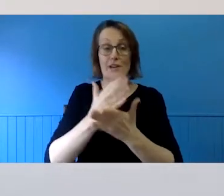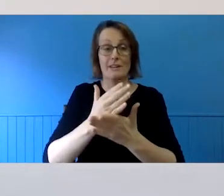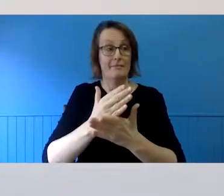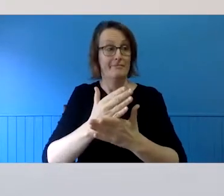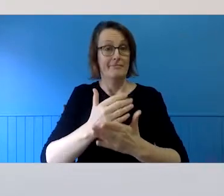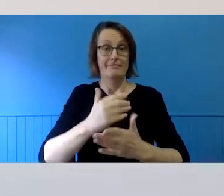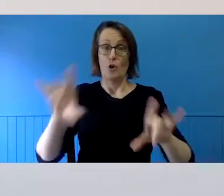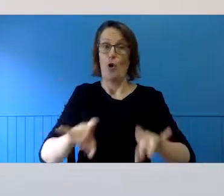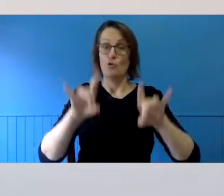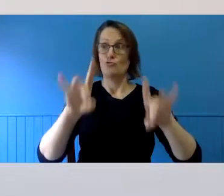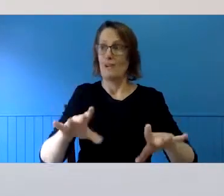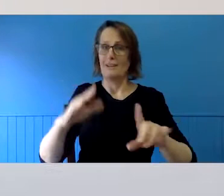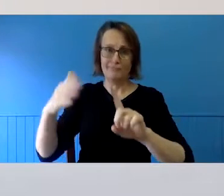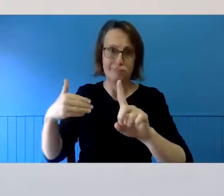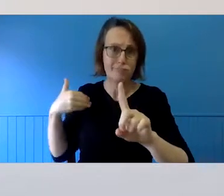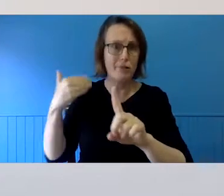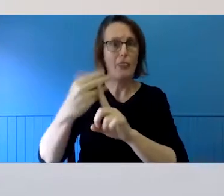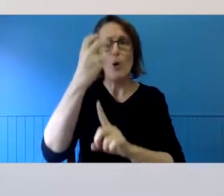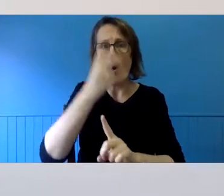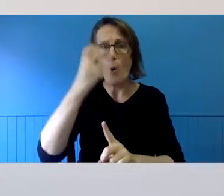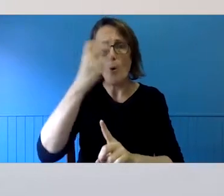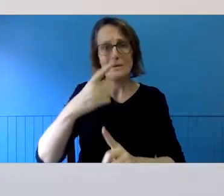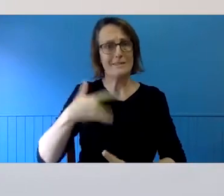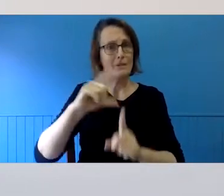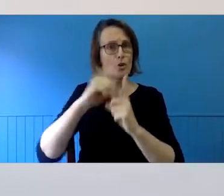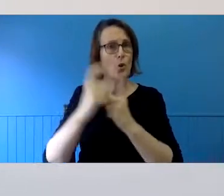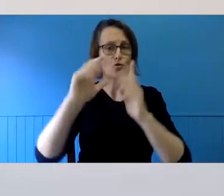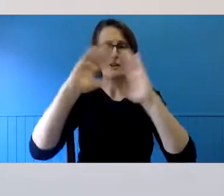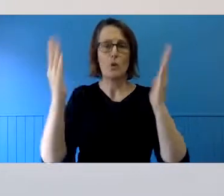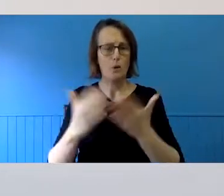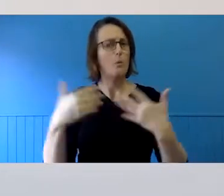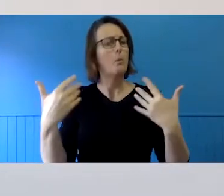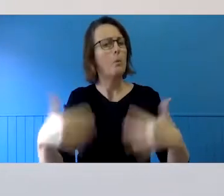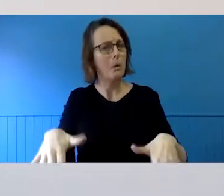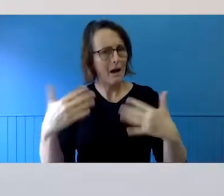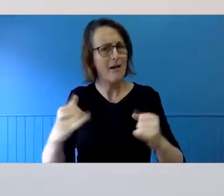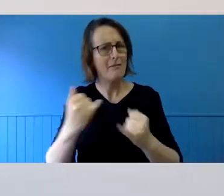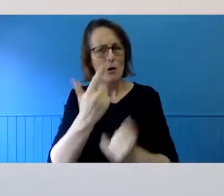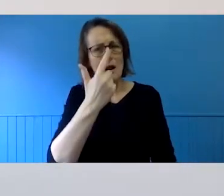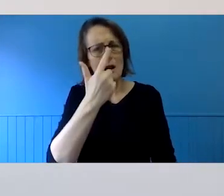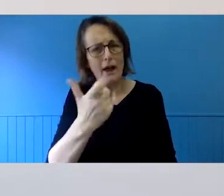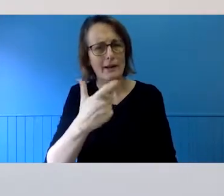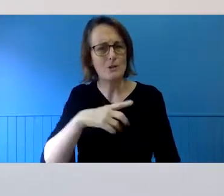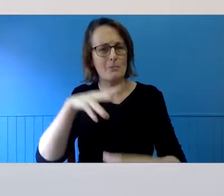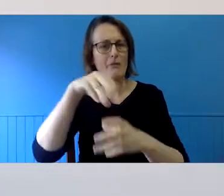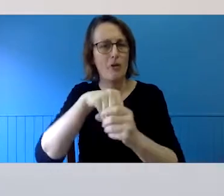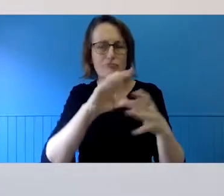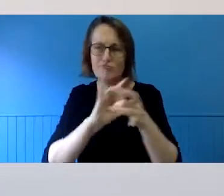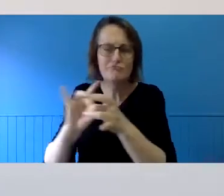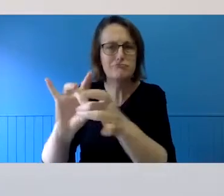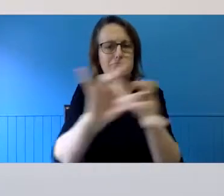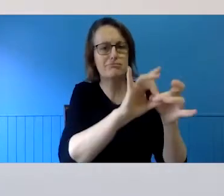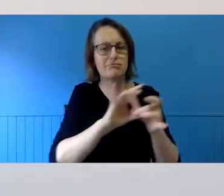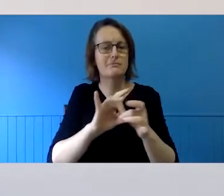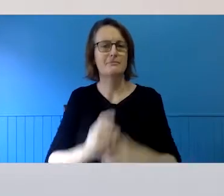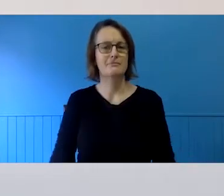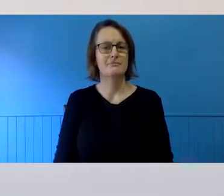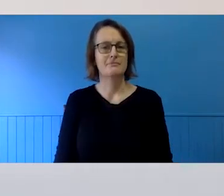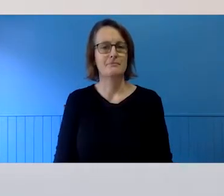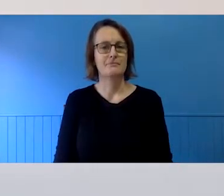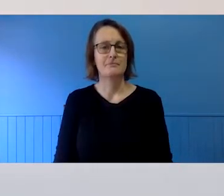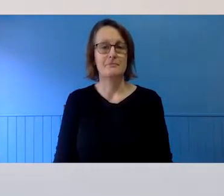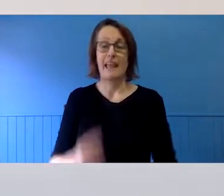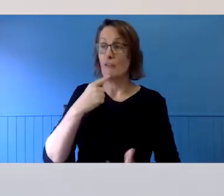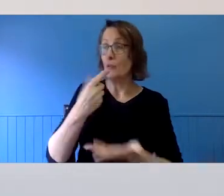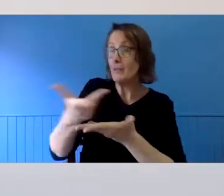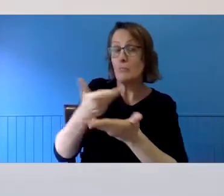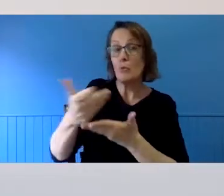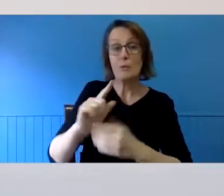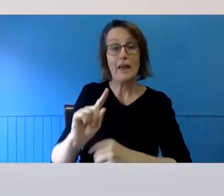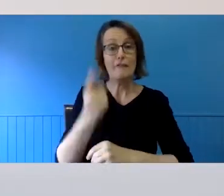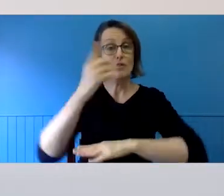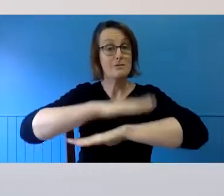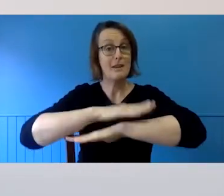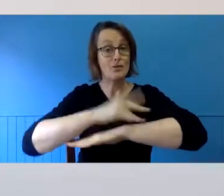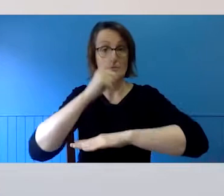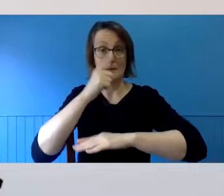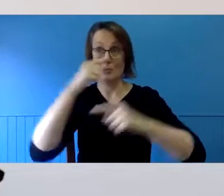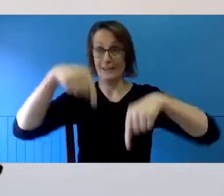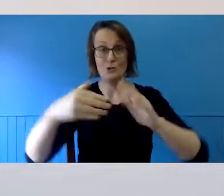cultures of the world. It really is quite an extraordinary privilege to be part of that conversations and particularly with some our First Nations colleagues joining us today.